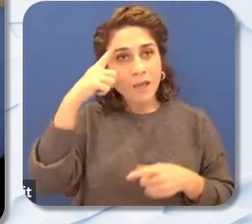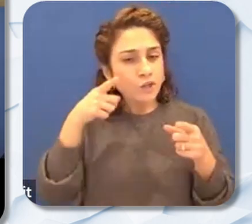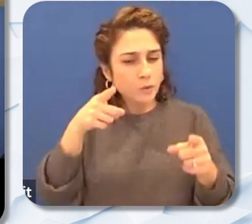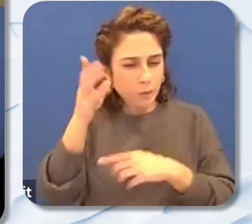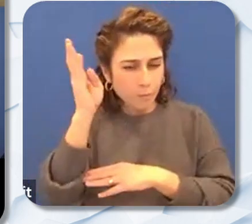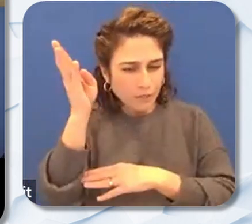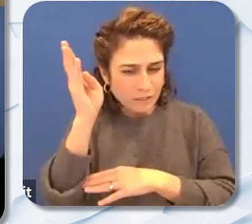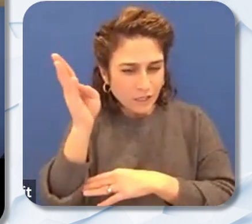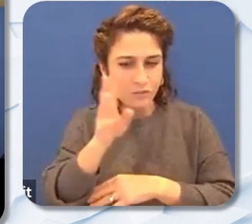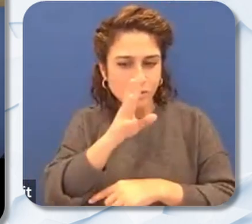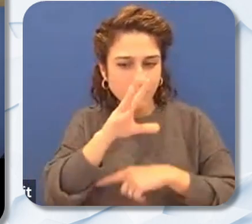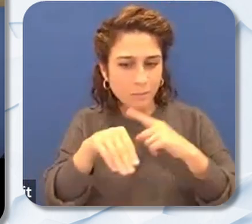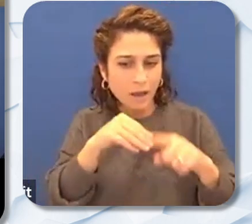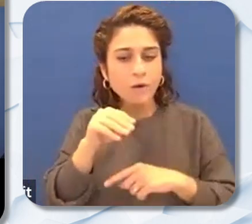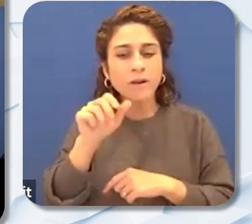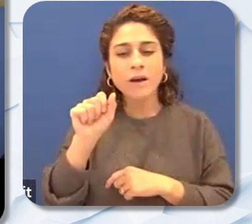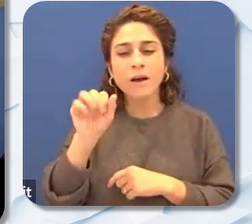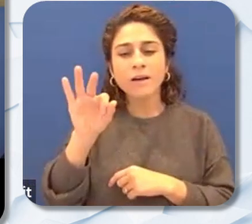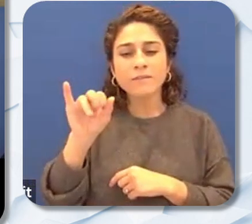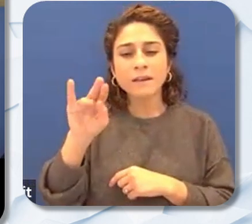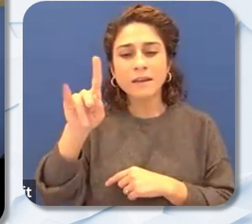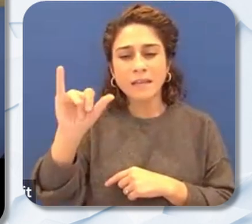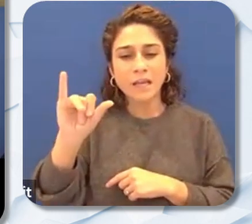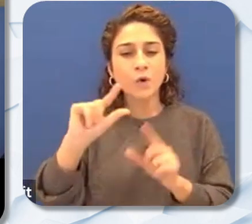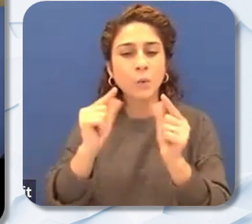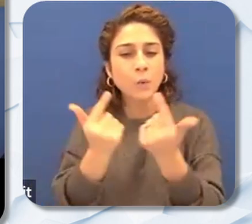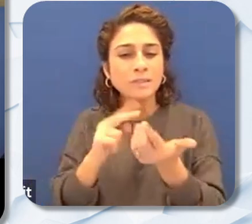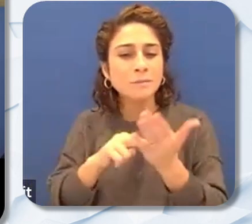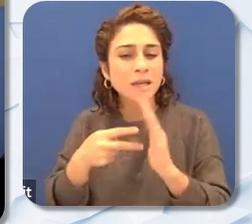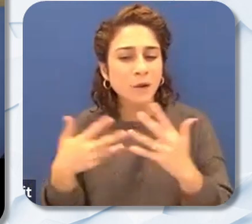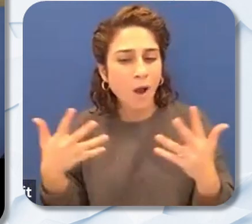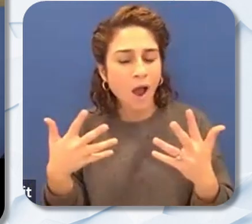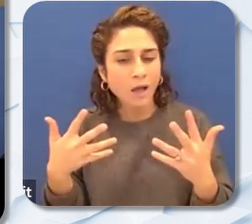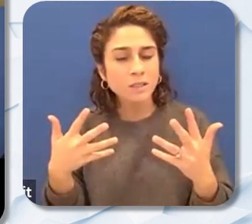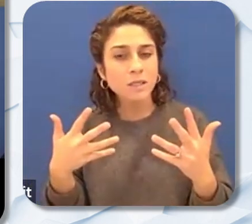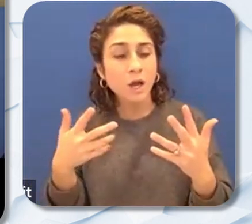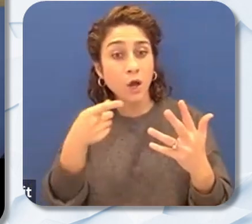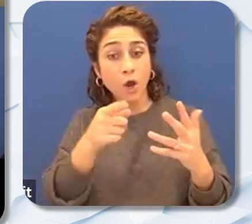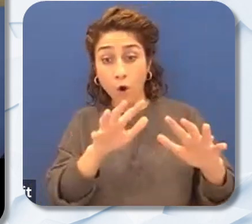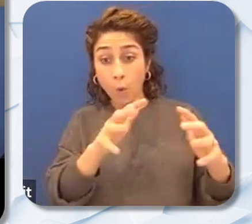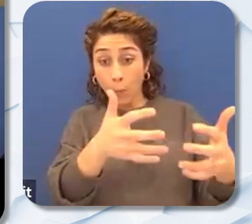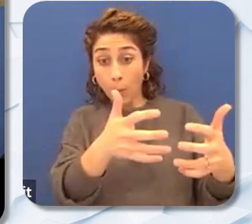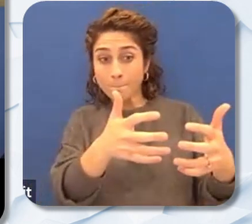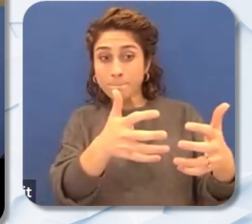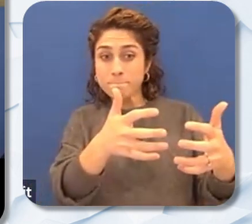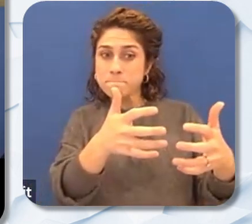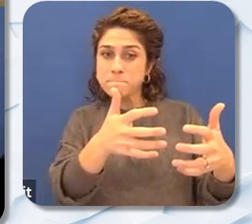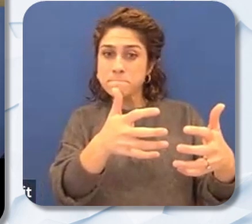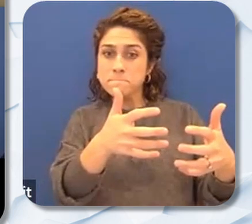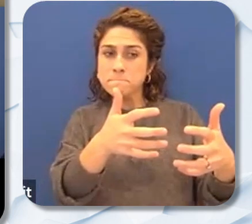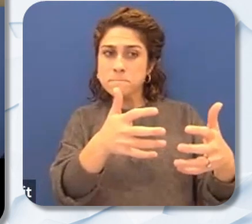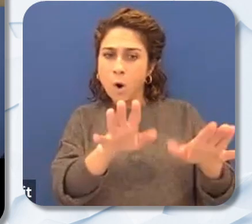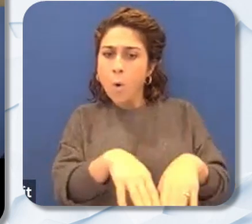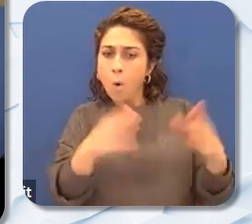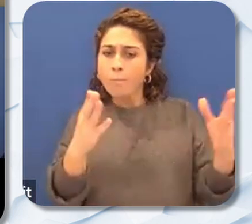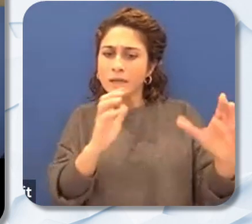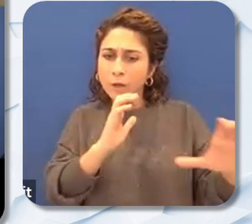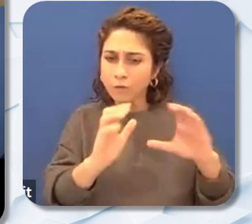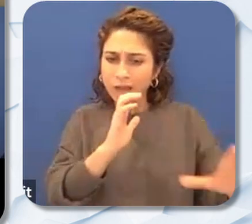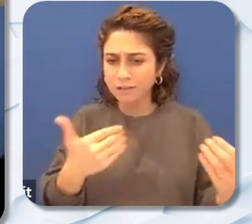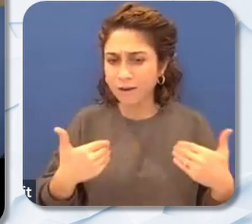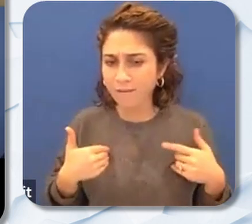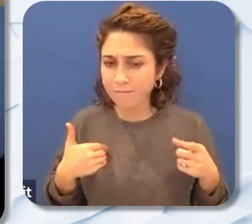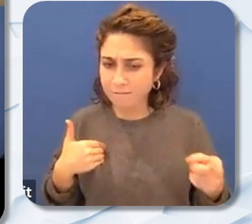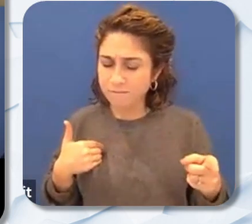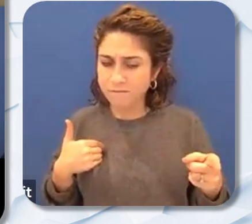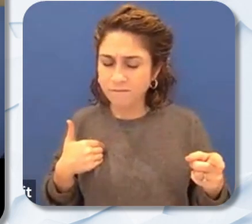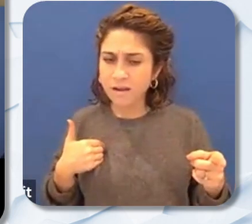affinity groups having a group where they can have open communication. Where they can feel free to be